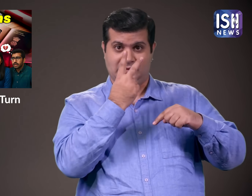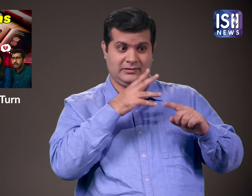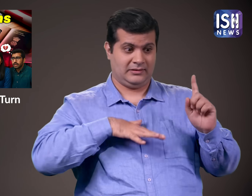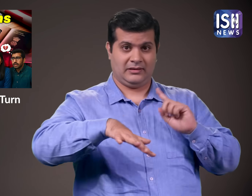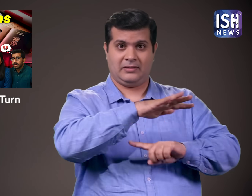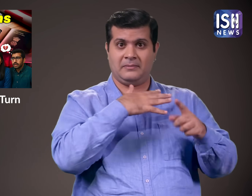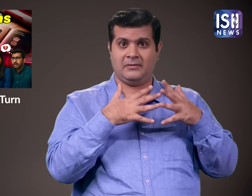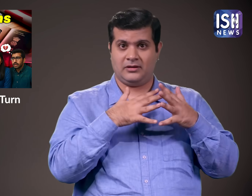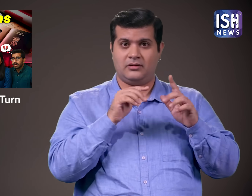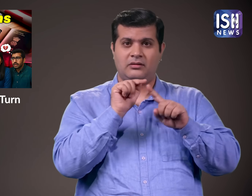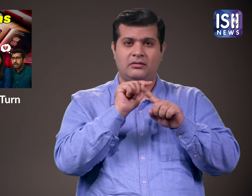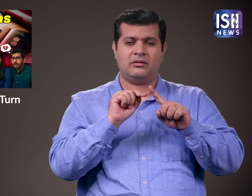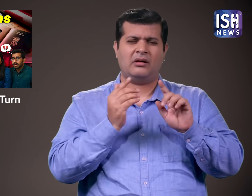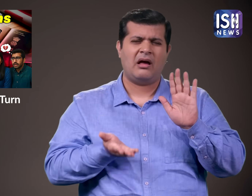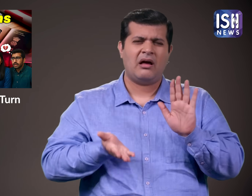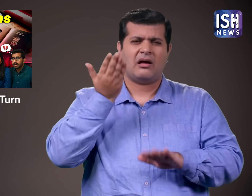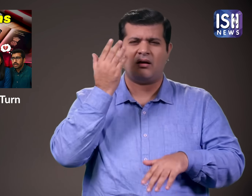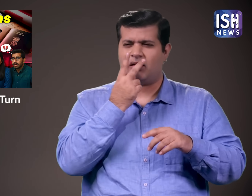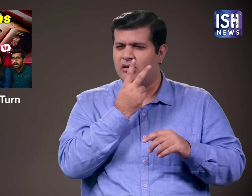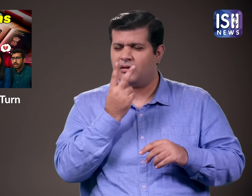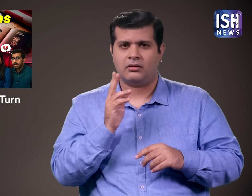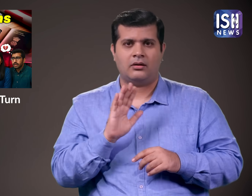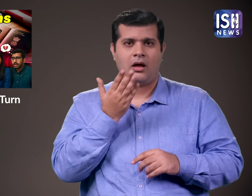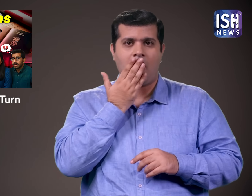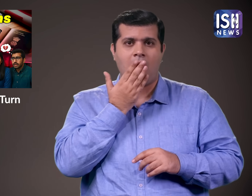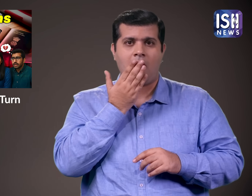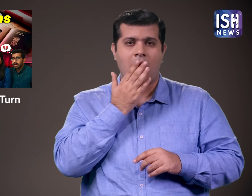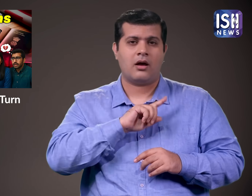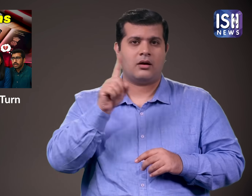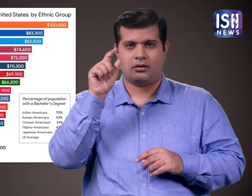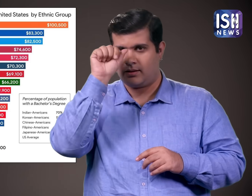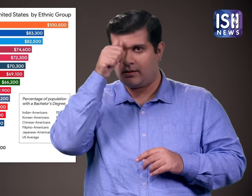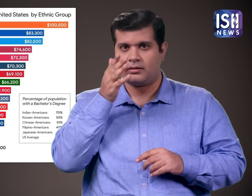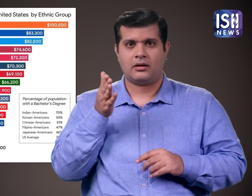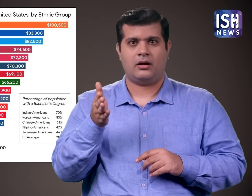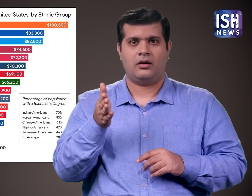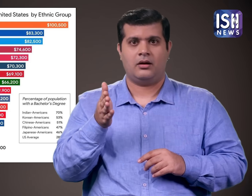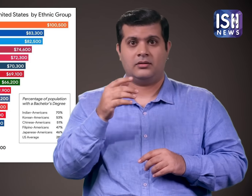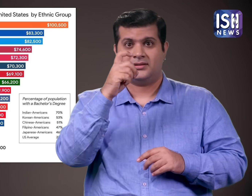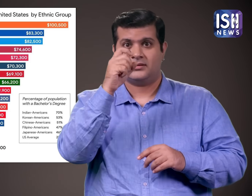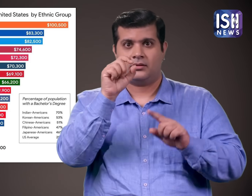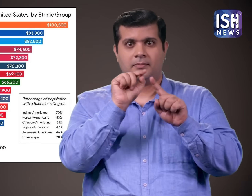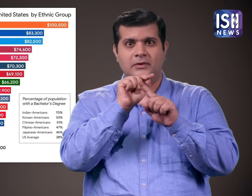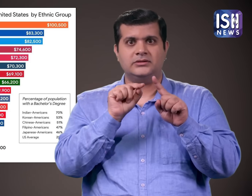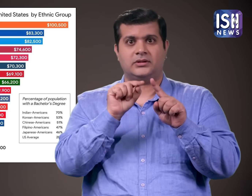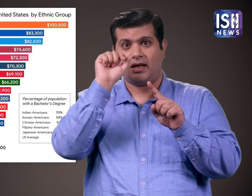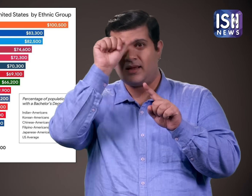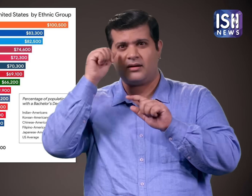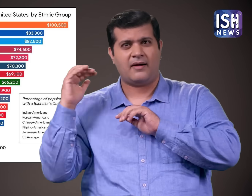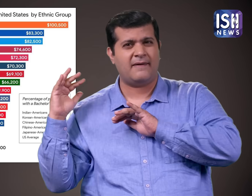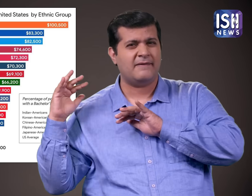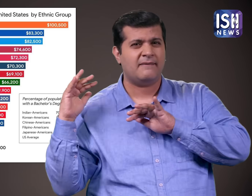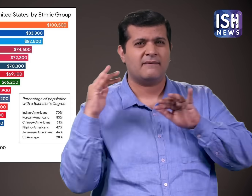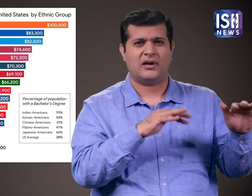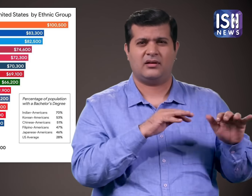but over 70% of H-1B Visa holders are Indian citizens.